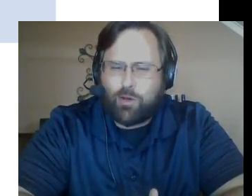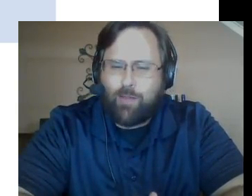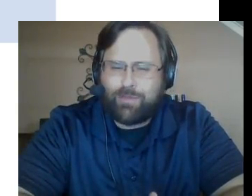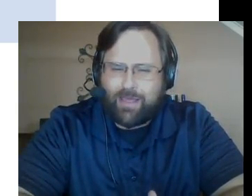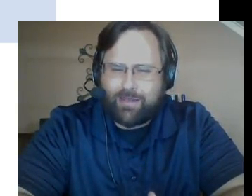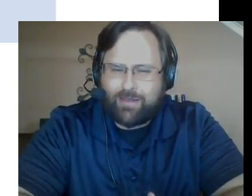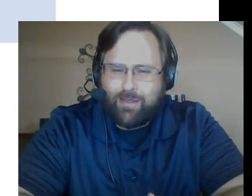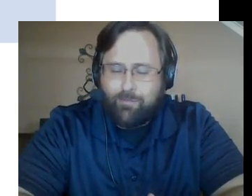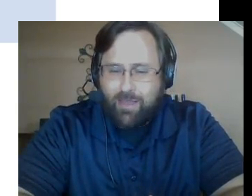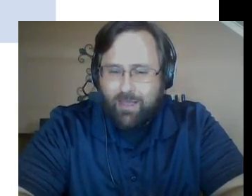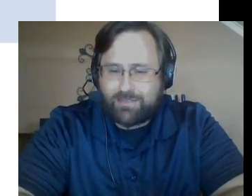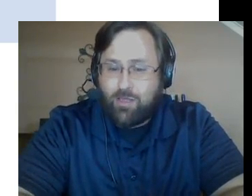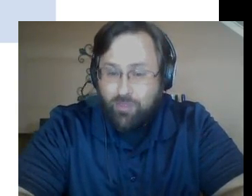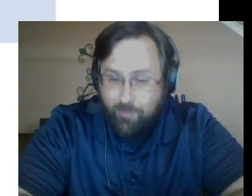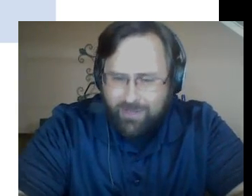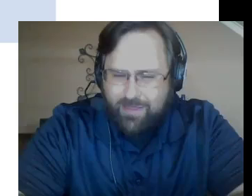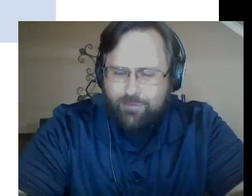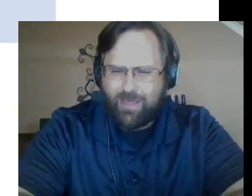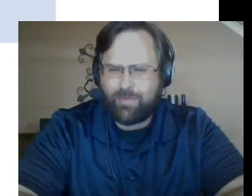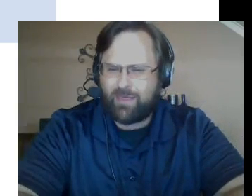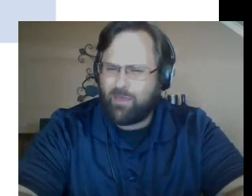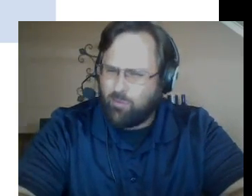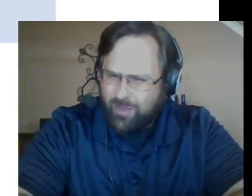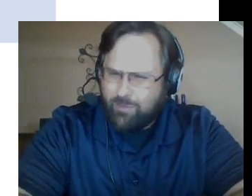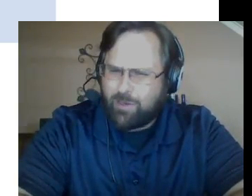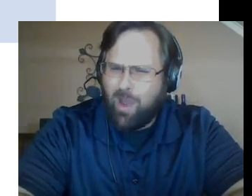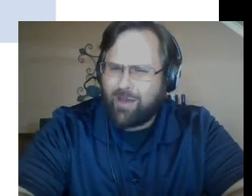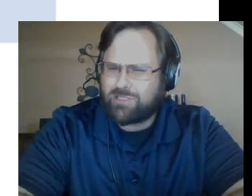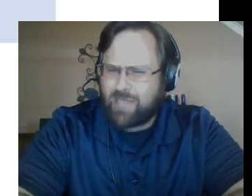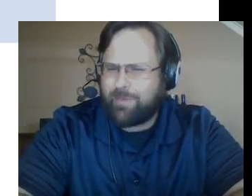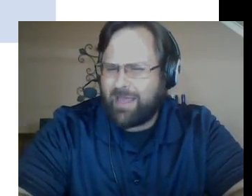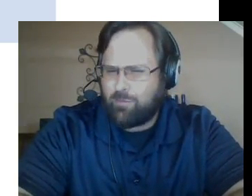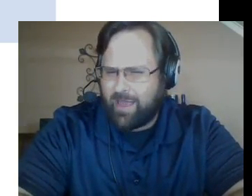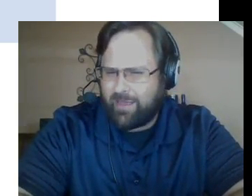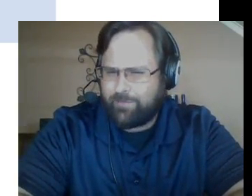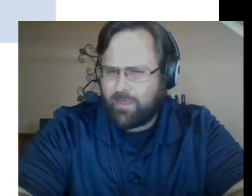complicated because the money that you lent me really requires a topic anyway